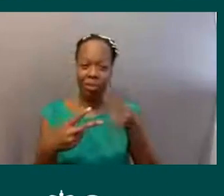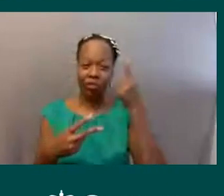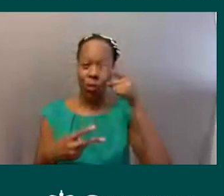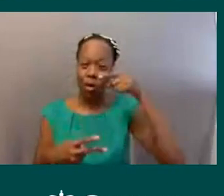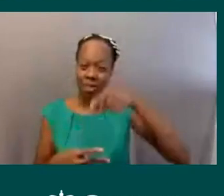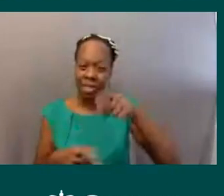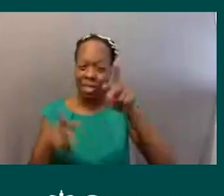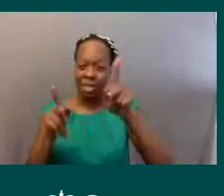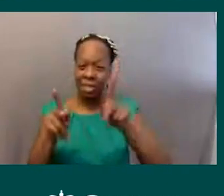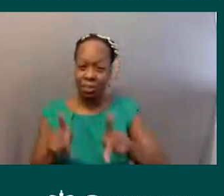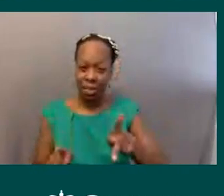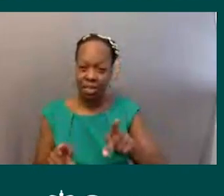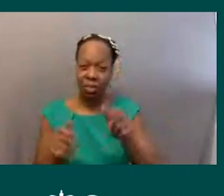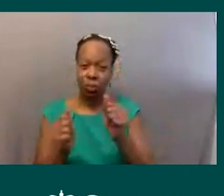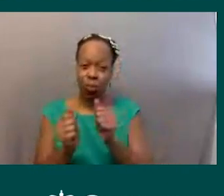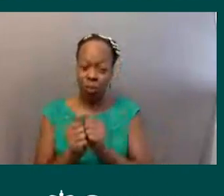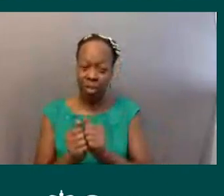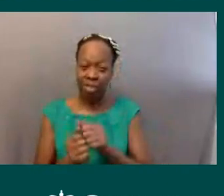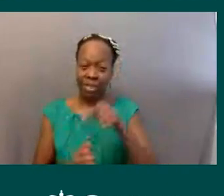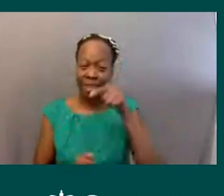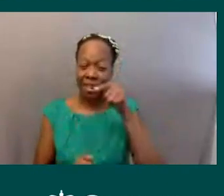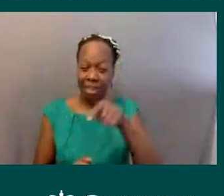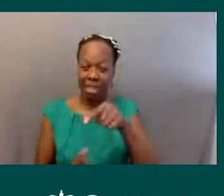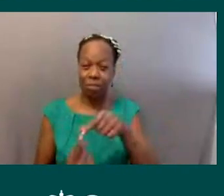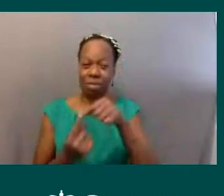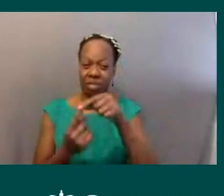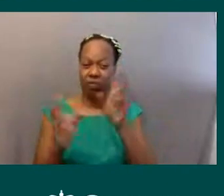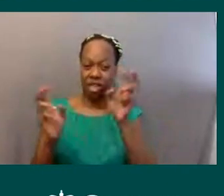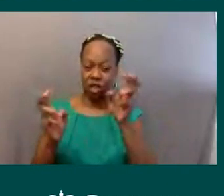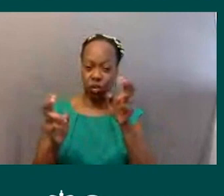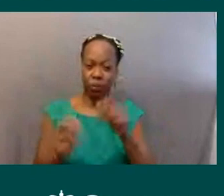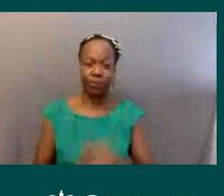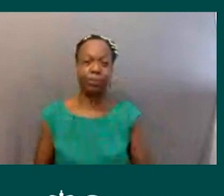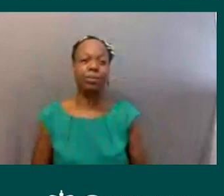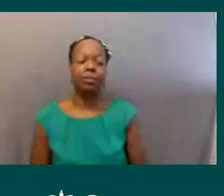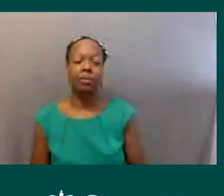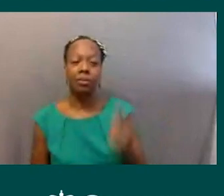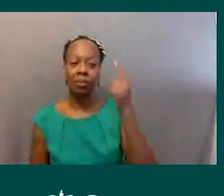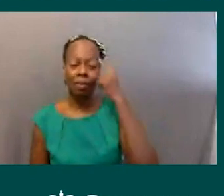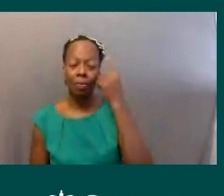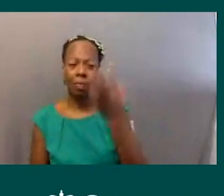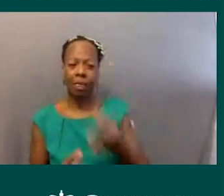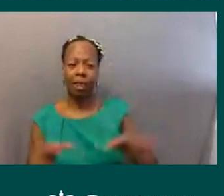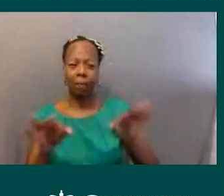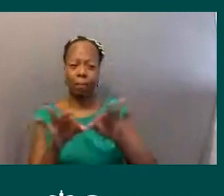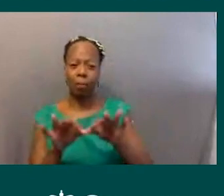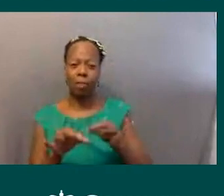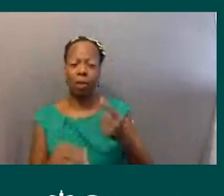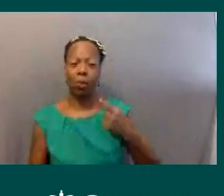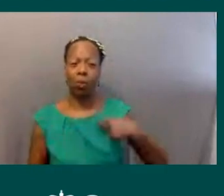And I think you bring up a really good point is when you're looking at different types of interventions,